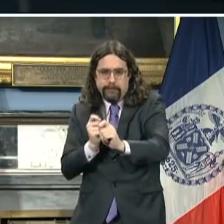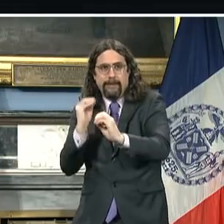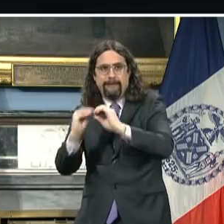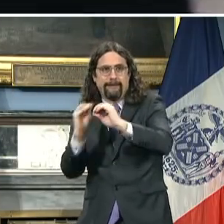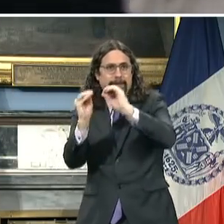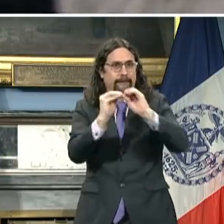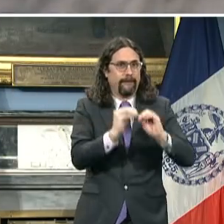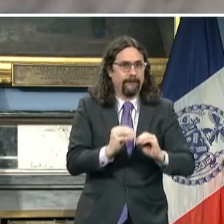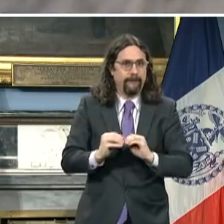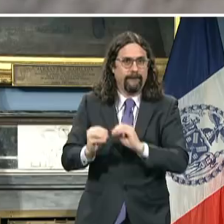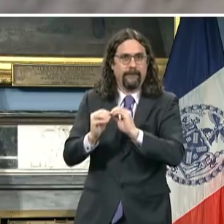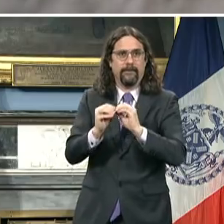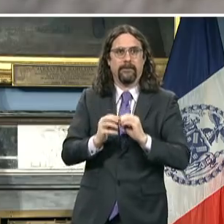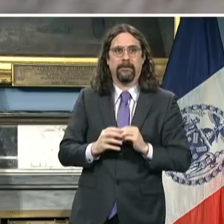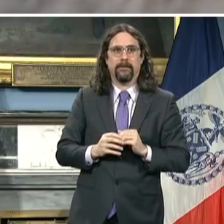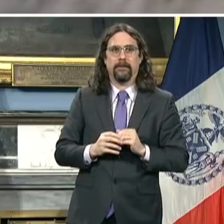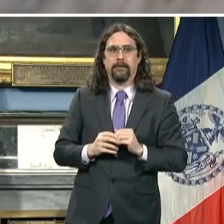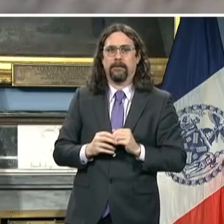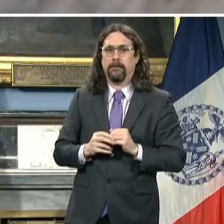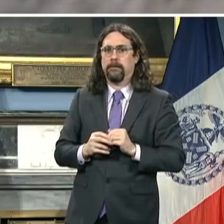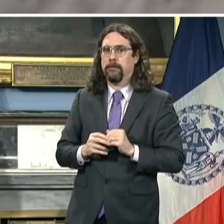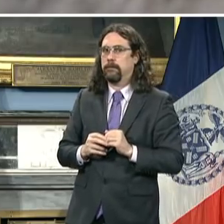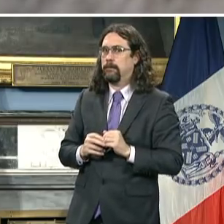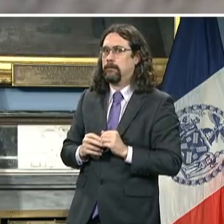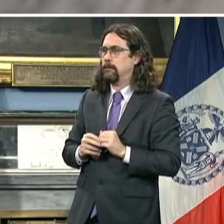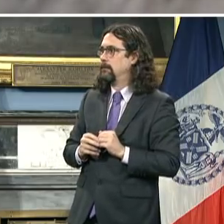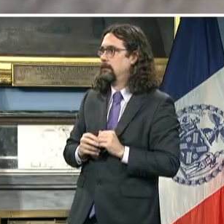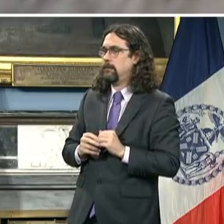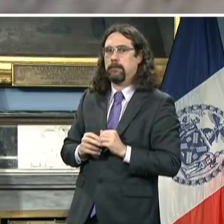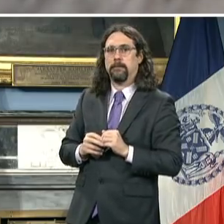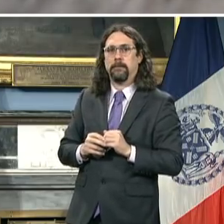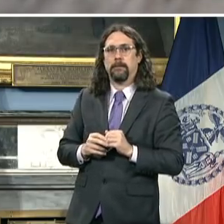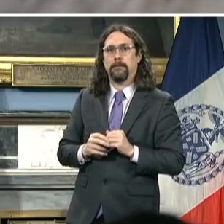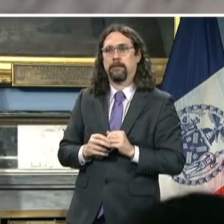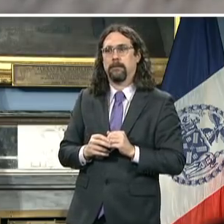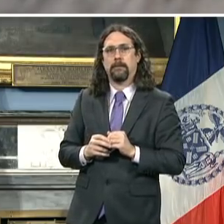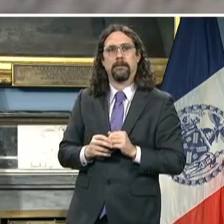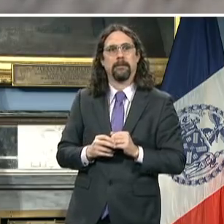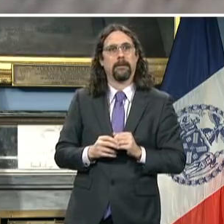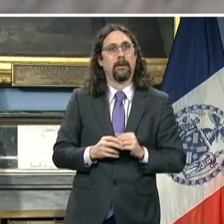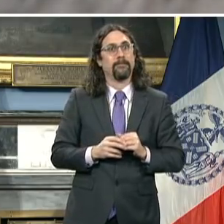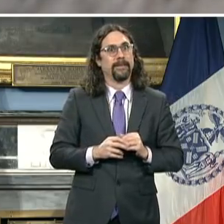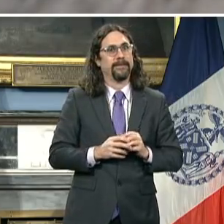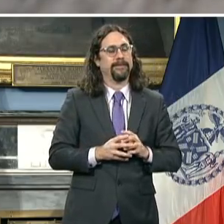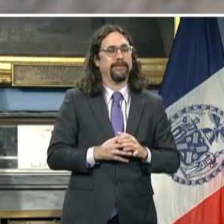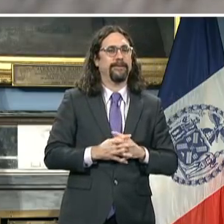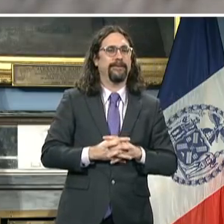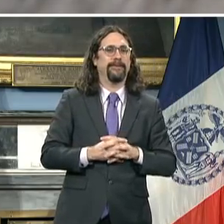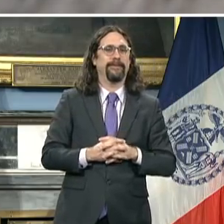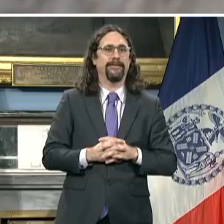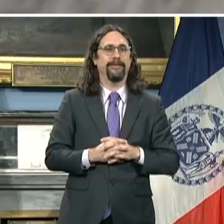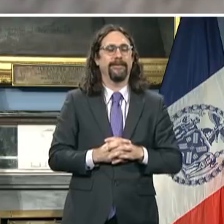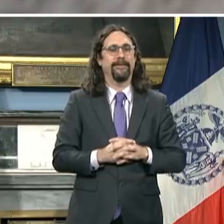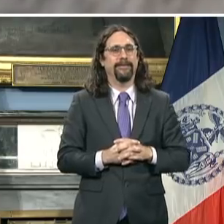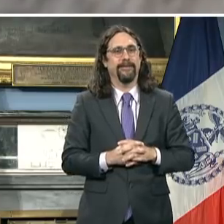EFFORT AND IT COMES WITH AN INCREDIBLE TRADITION OF SERVICE IN A TIME